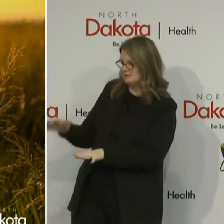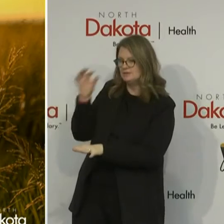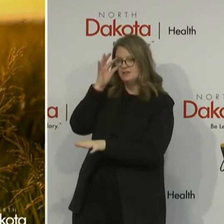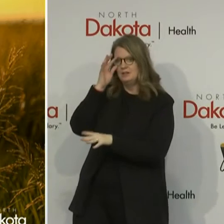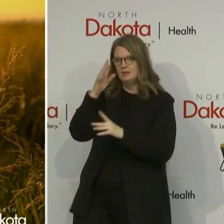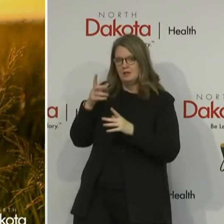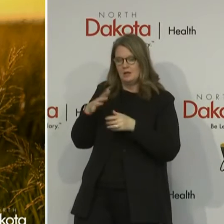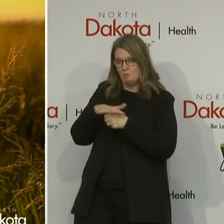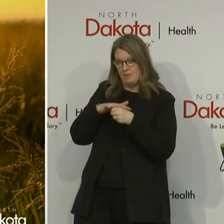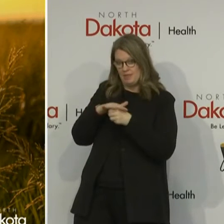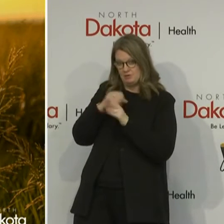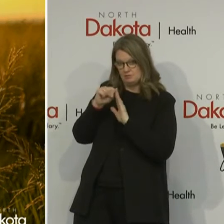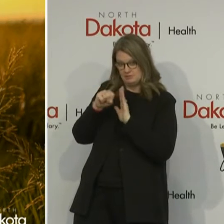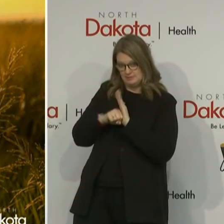THIS HELPS PROMOTE SEQUENCING